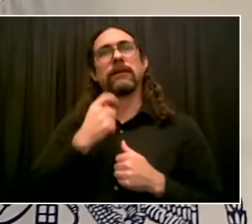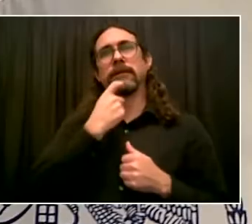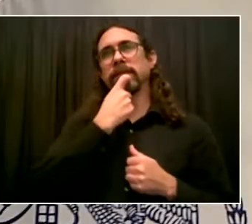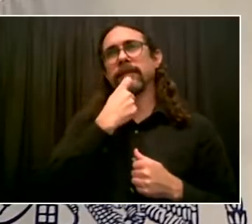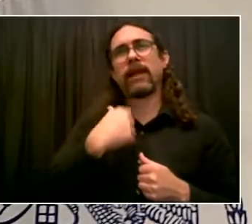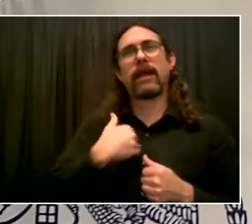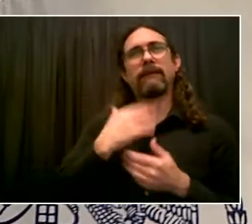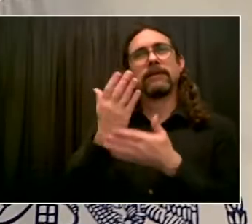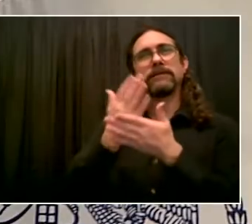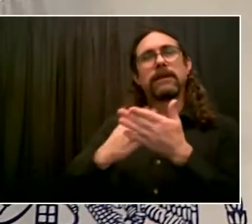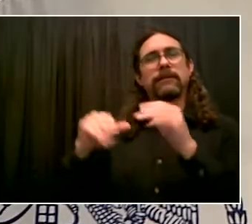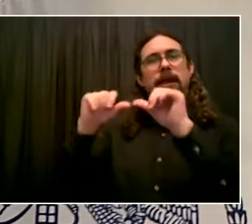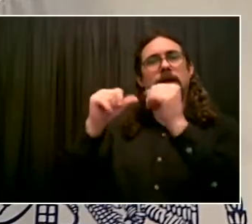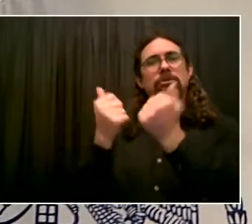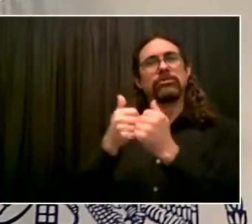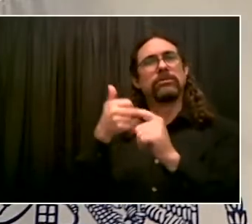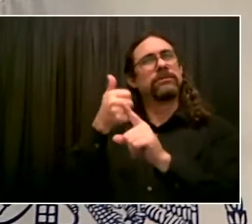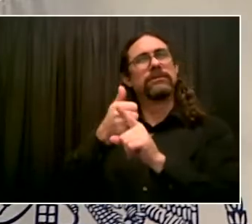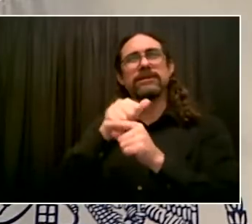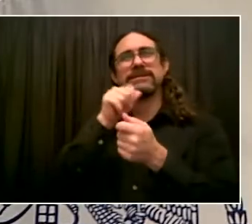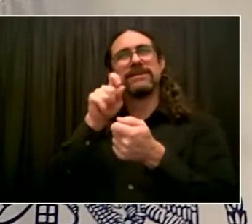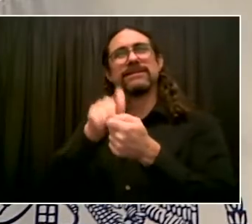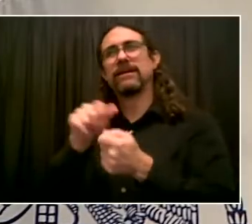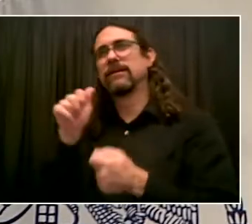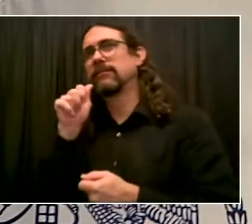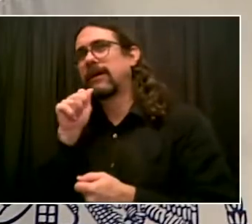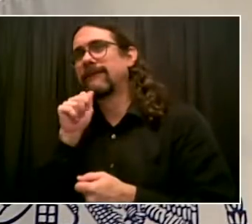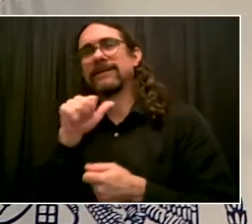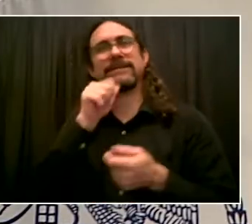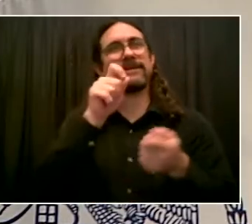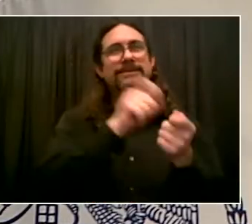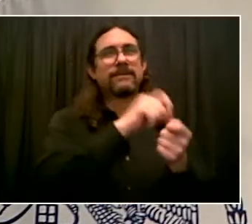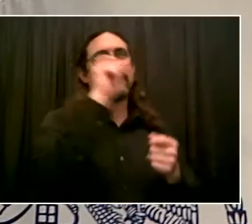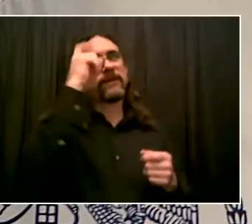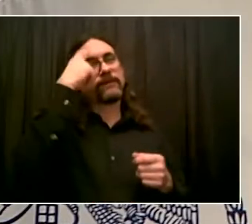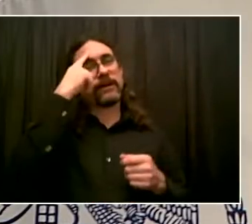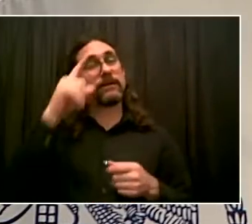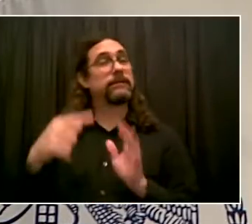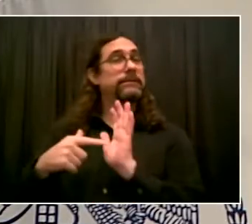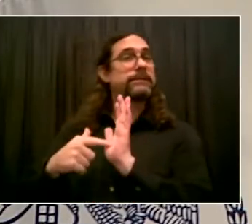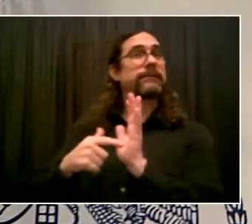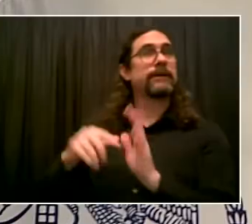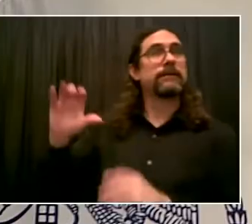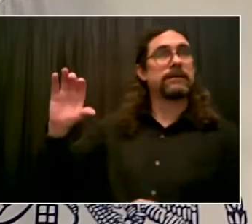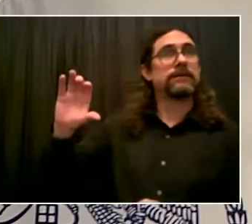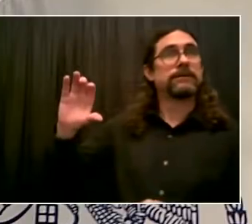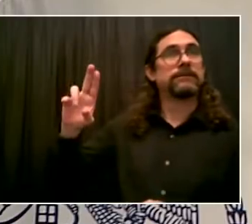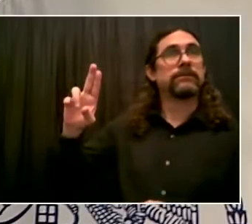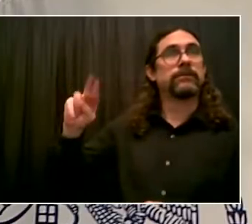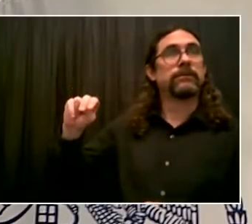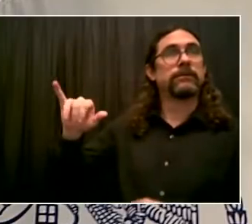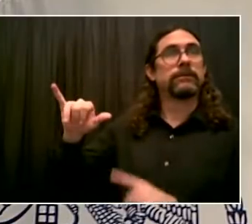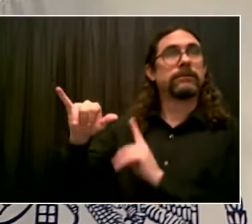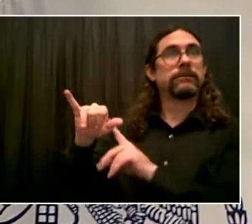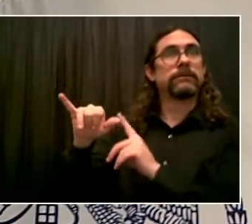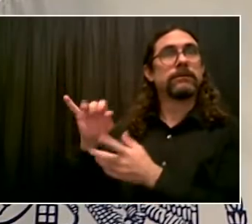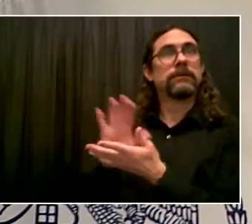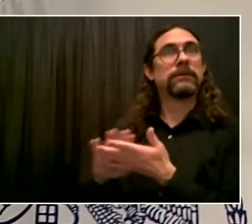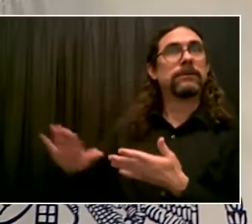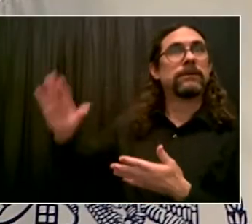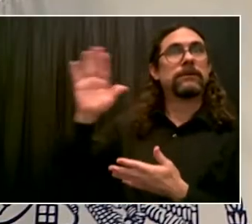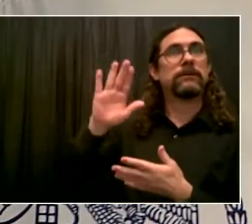YOUR PURVIEW,